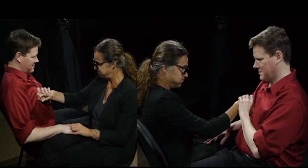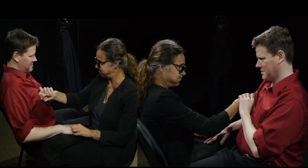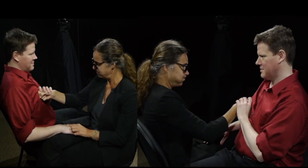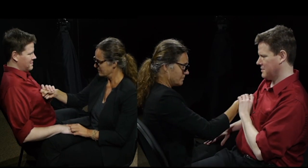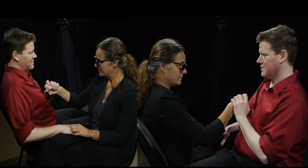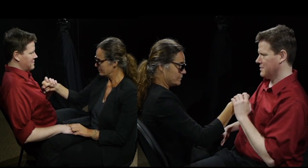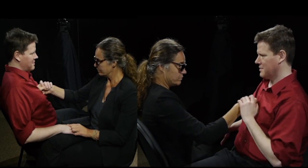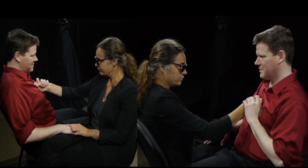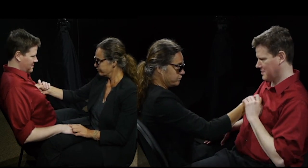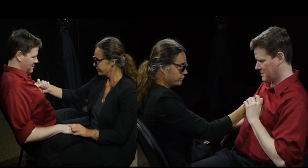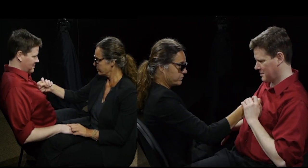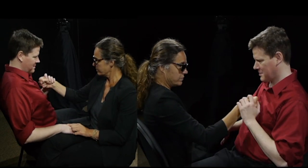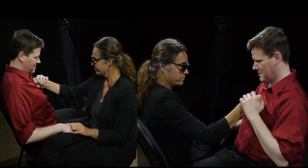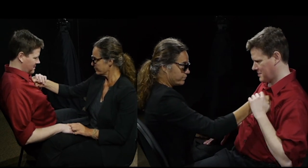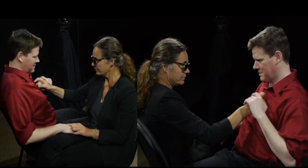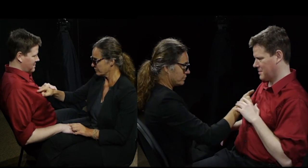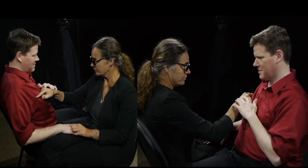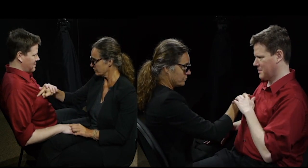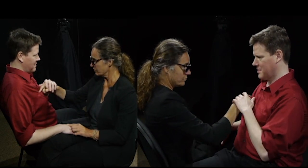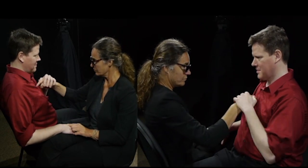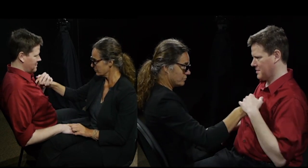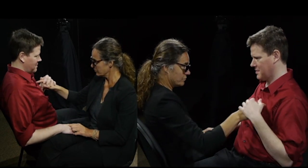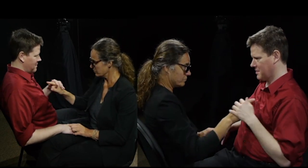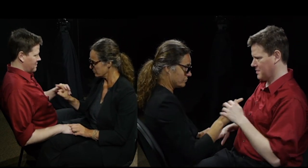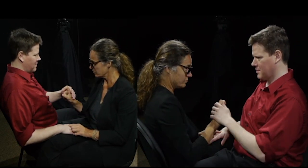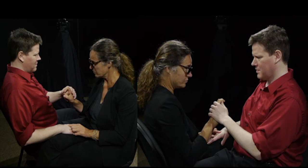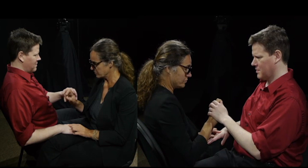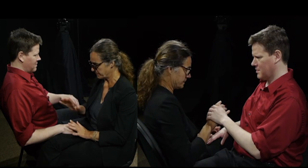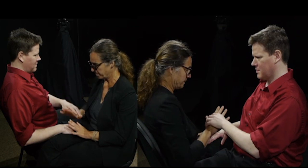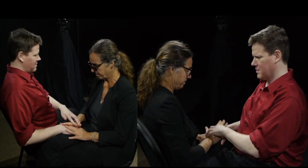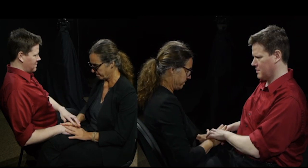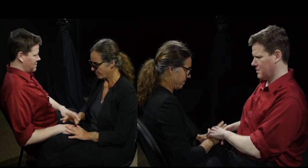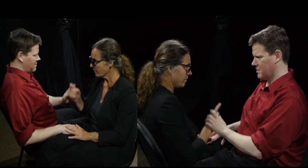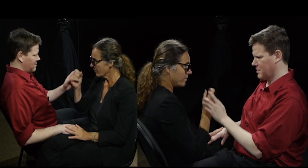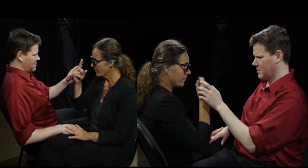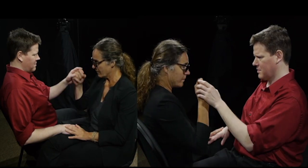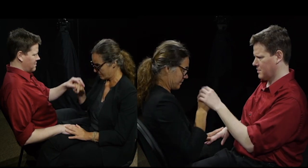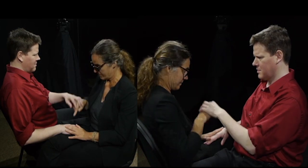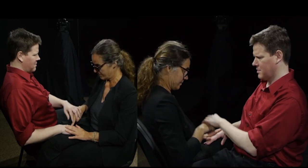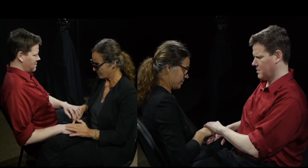Linguistic research on protactile language is entering brand new territory, exploring a language that is the first of its kind,